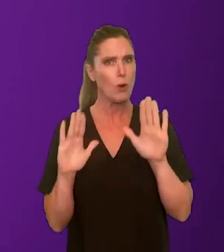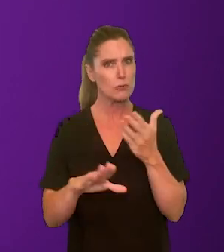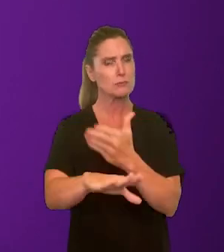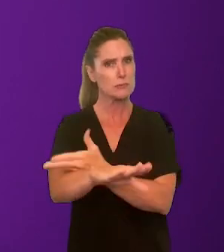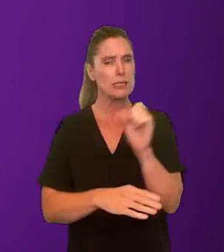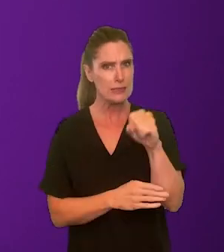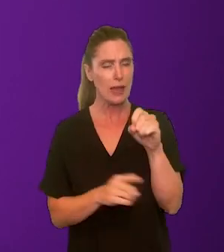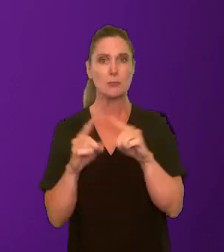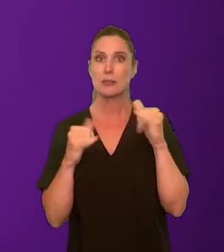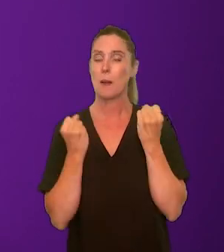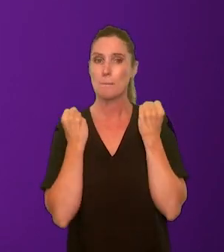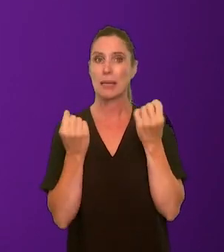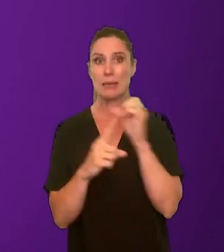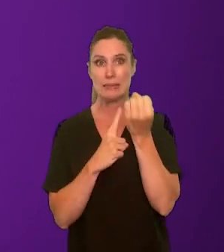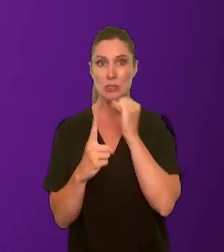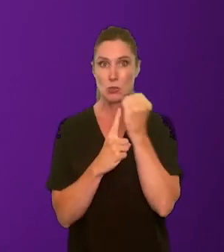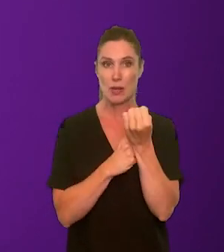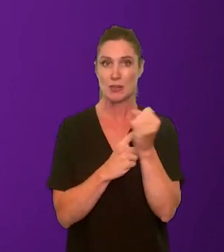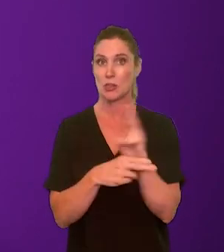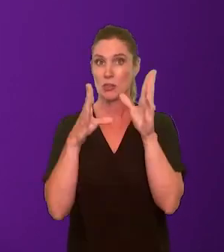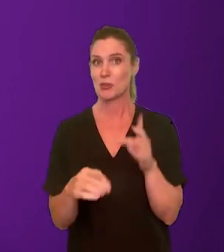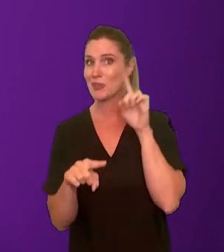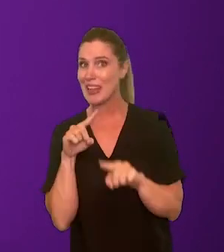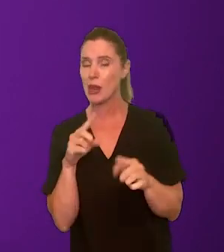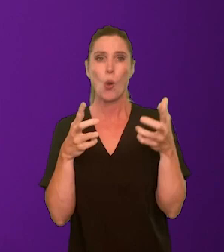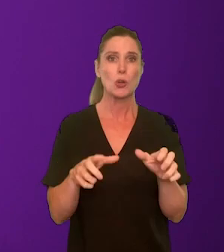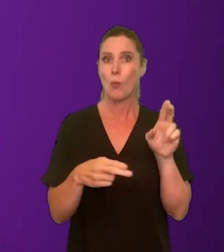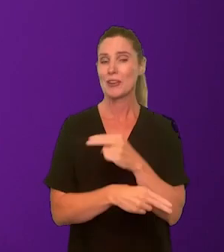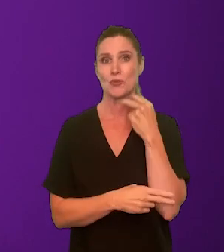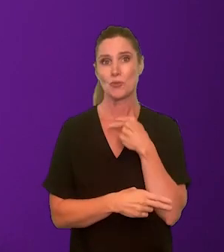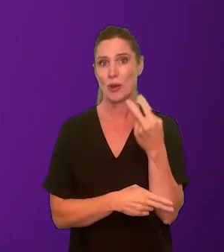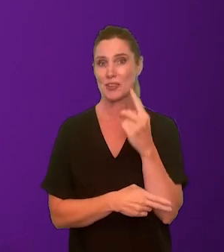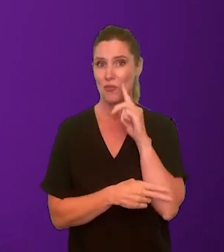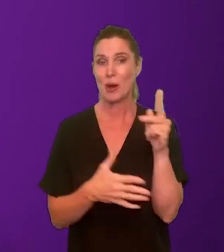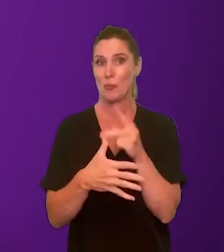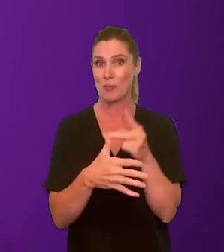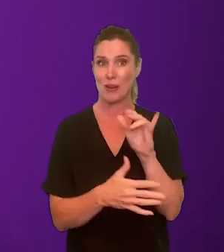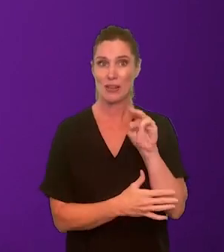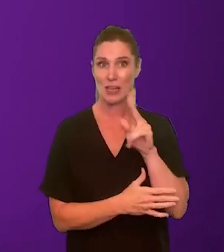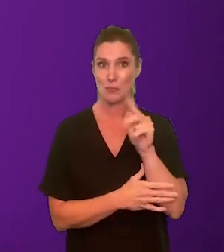but there are many scenarios where users cannot or do not want to use their voice as a primary input method.